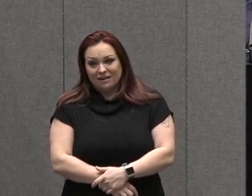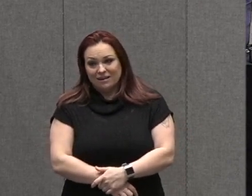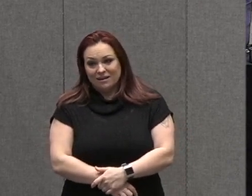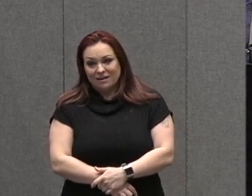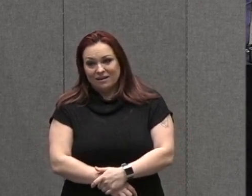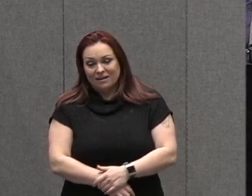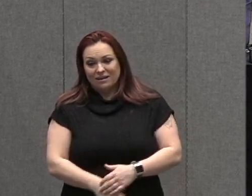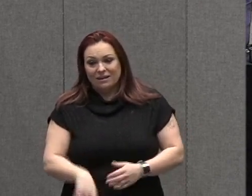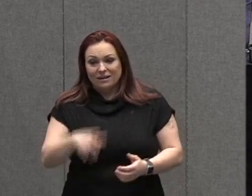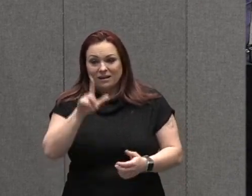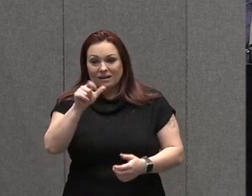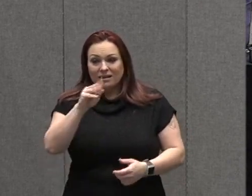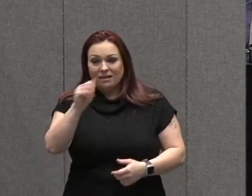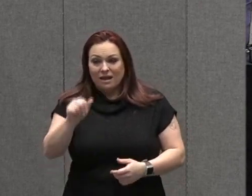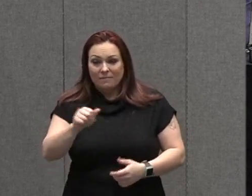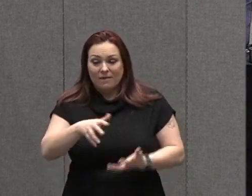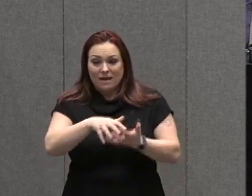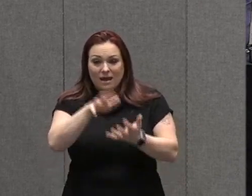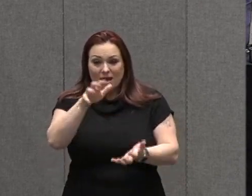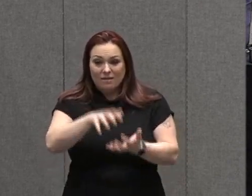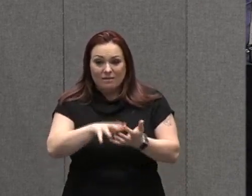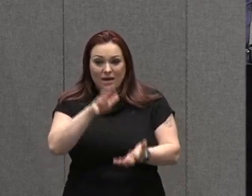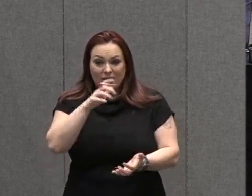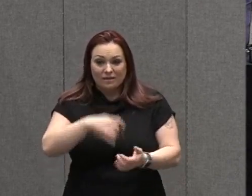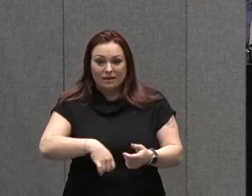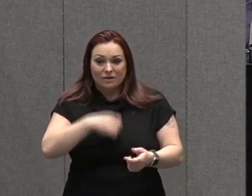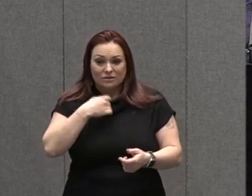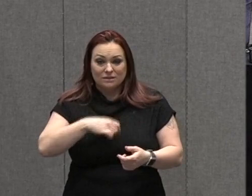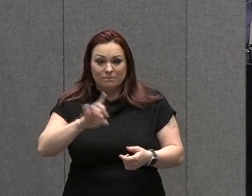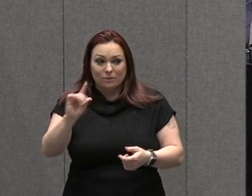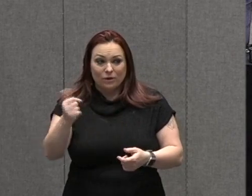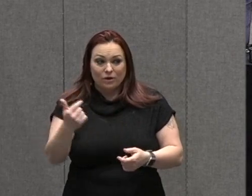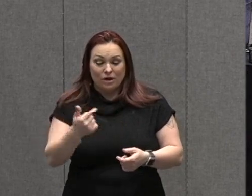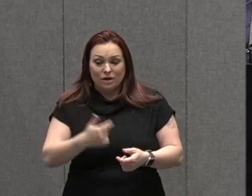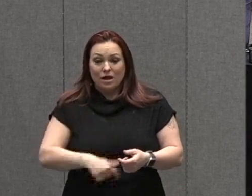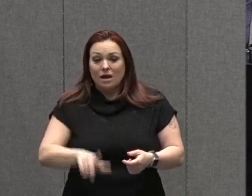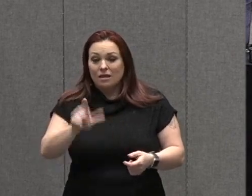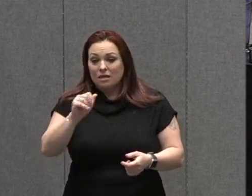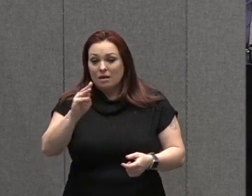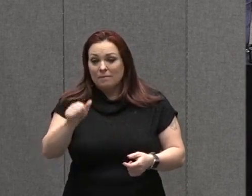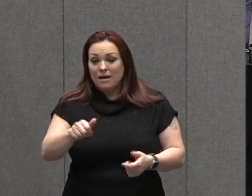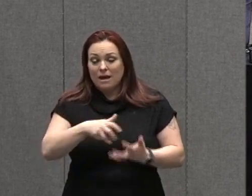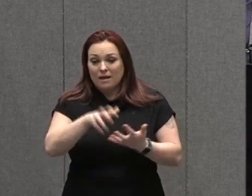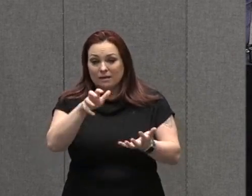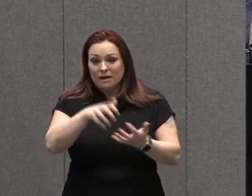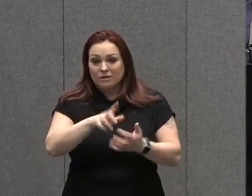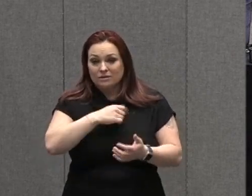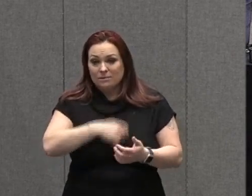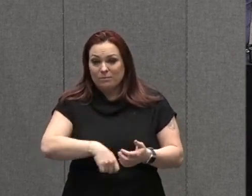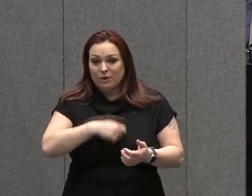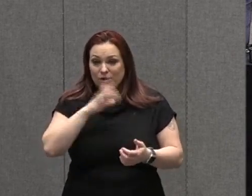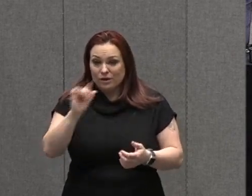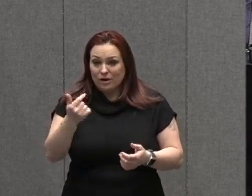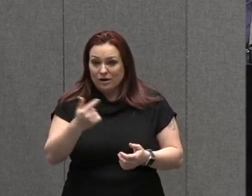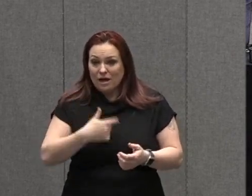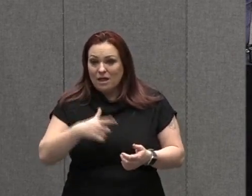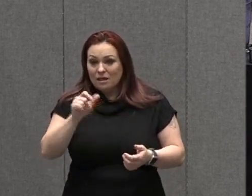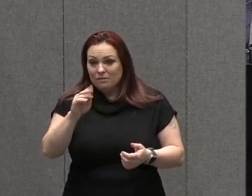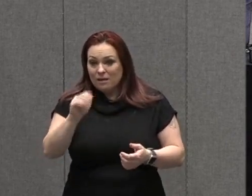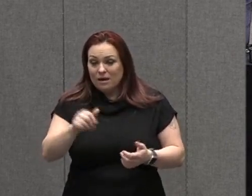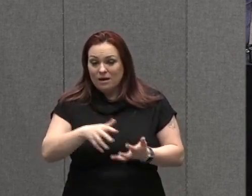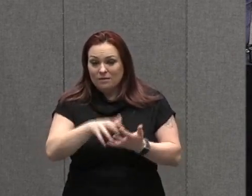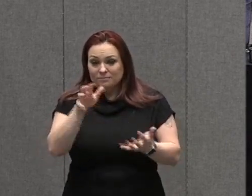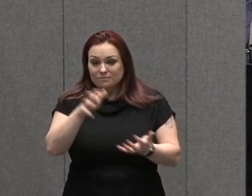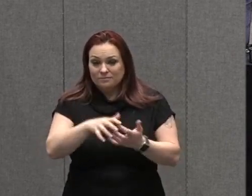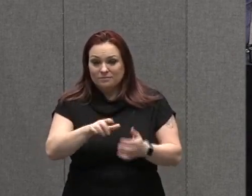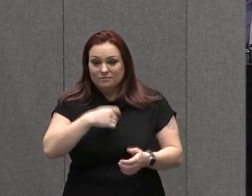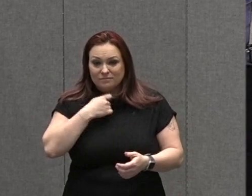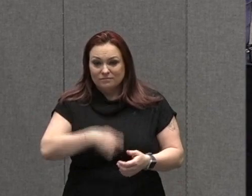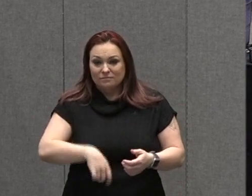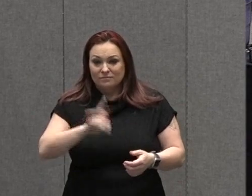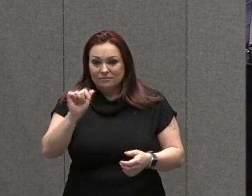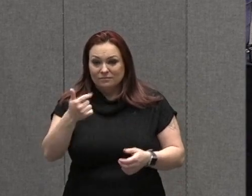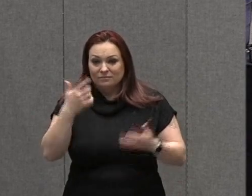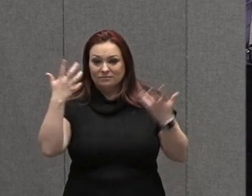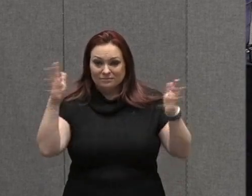Llama, aligator, zipper, dog.